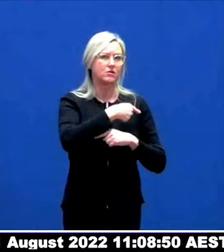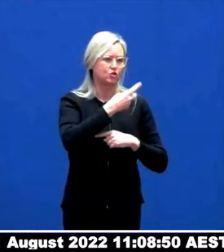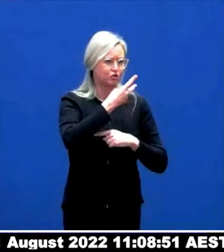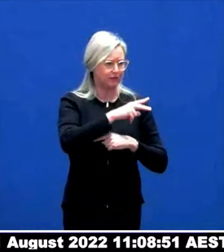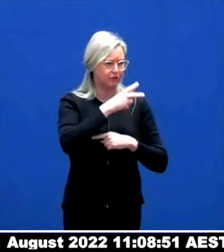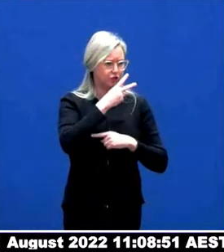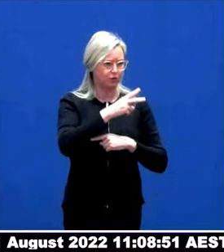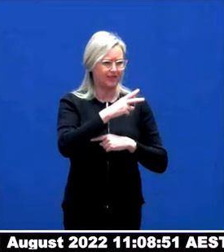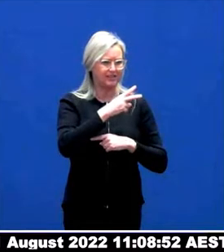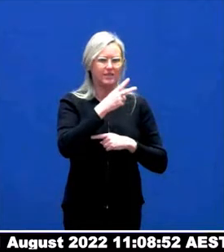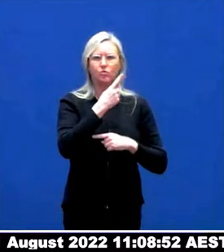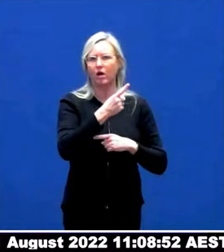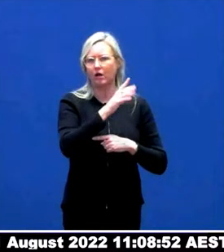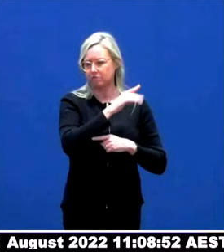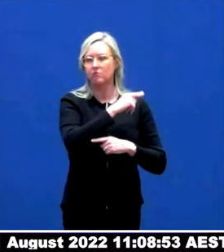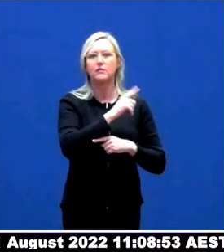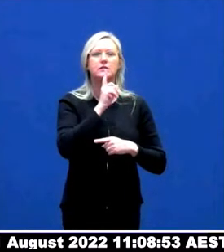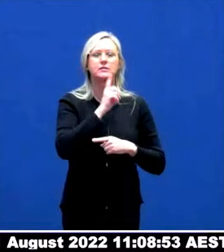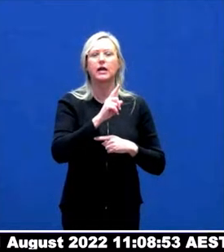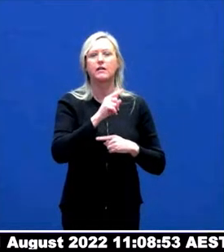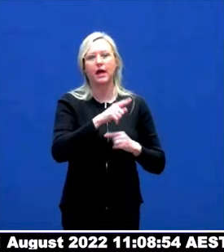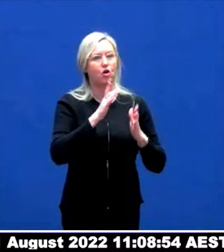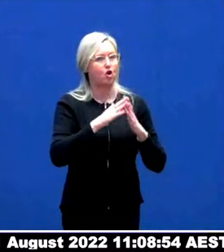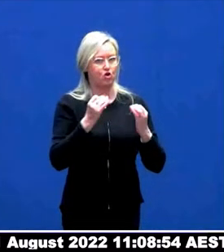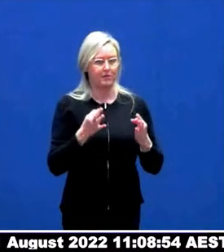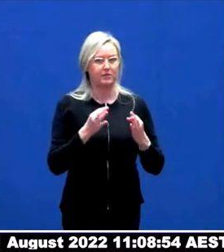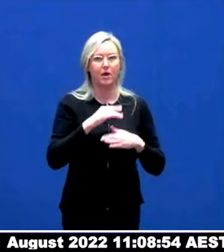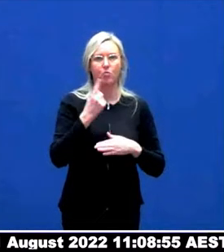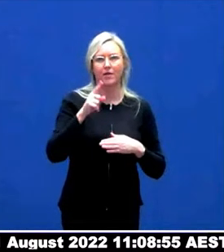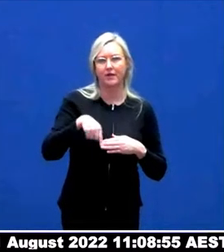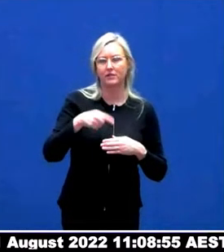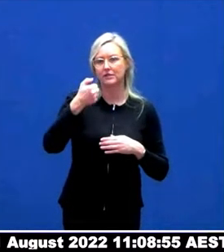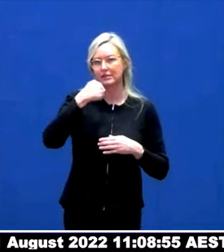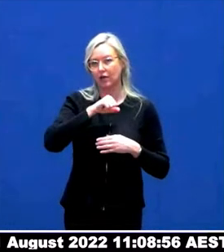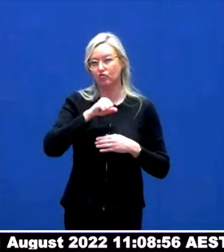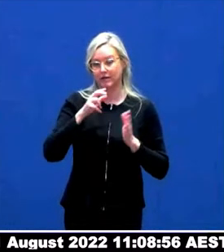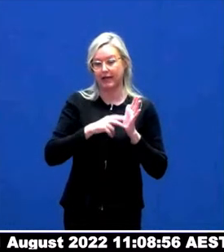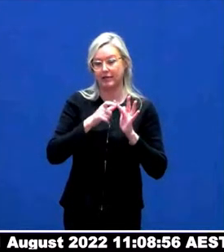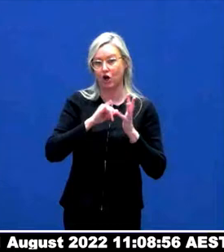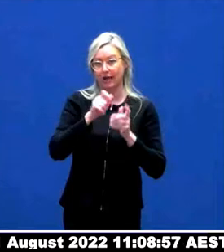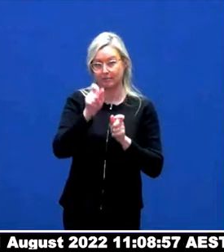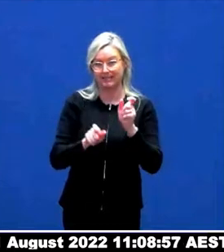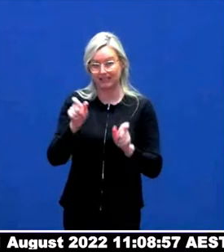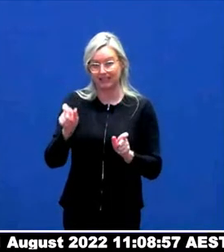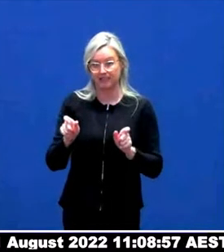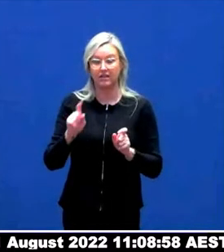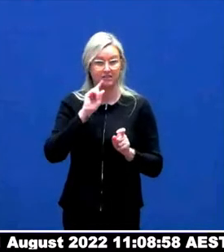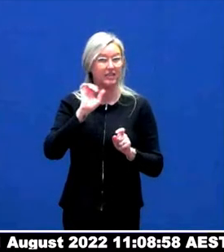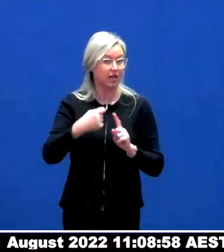And a total of about 6,200 NDIS participants had either been homeless or were at risk of